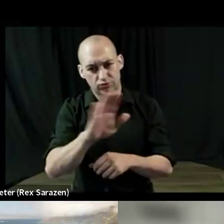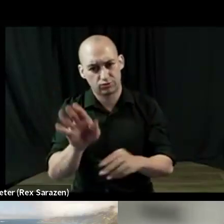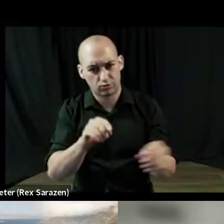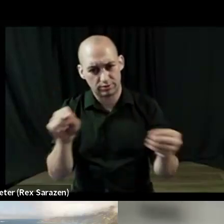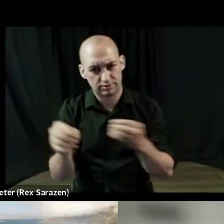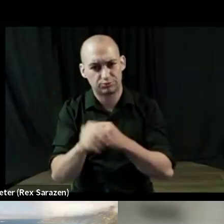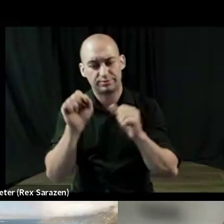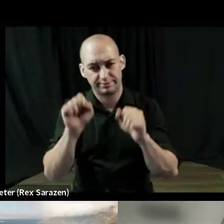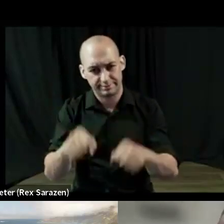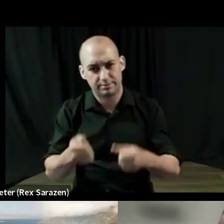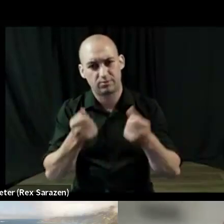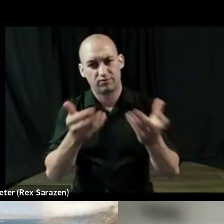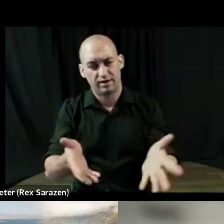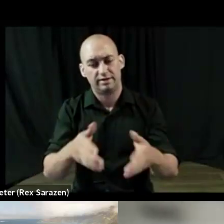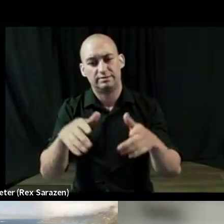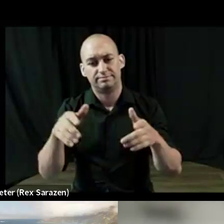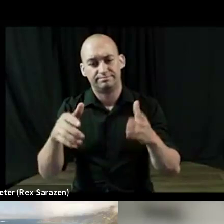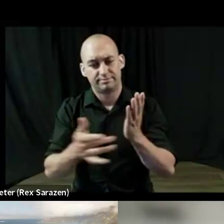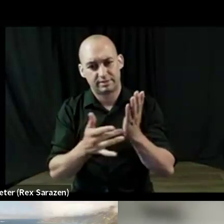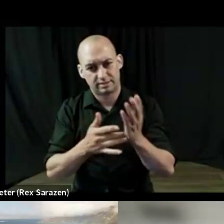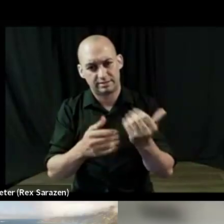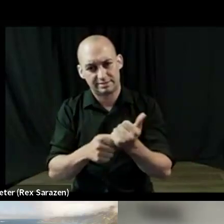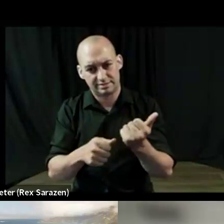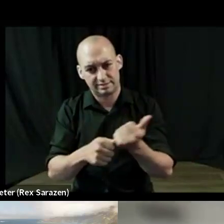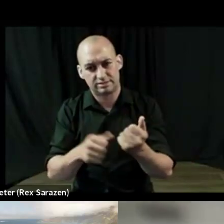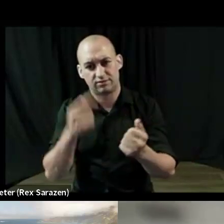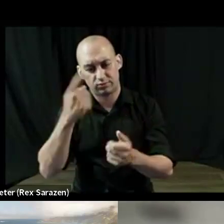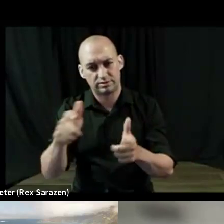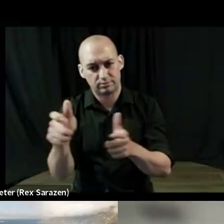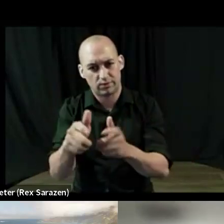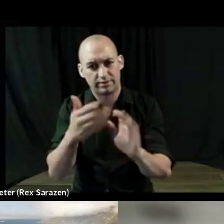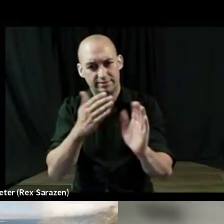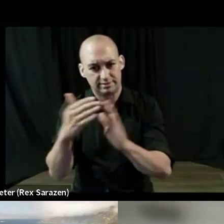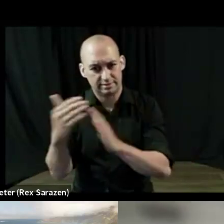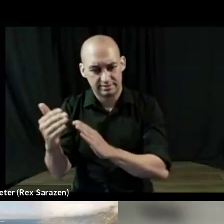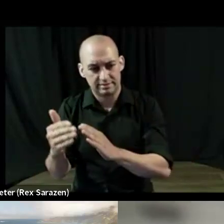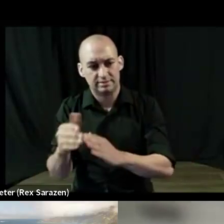for smaller cities and smaller organizations that perhaps maybe cannot participate in federal grant